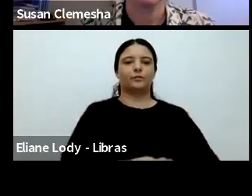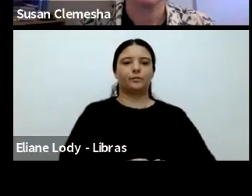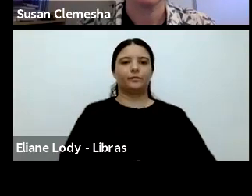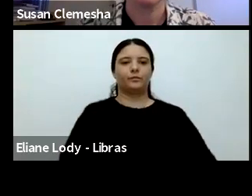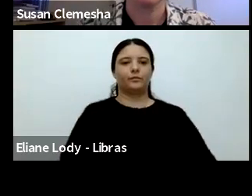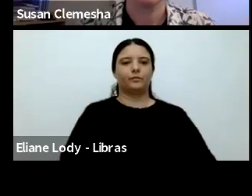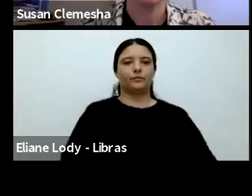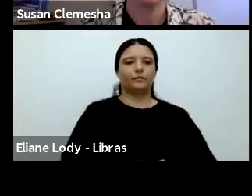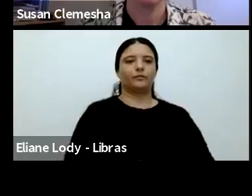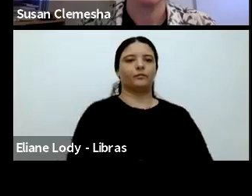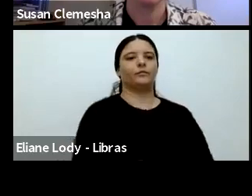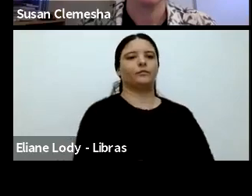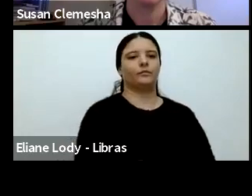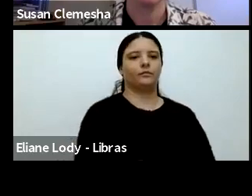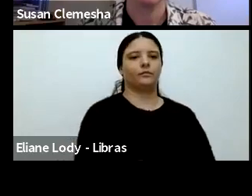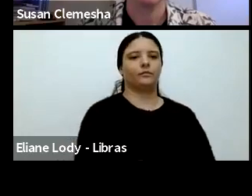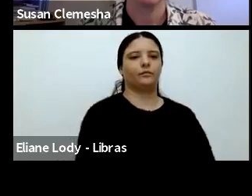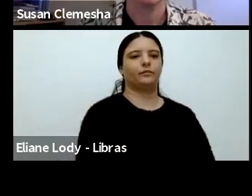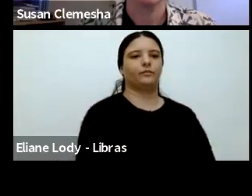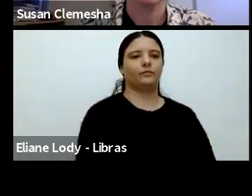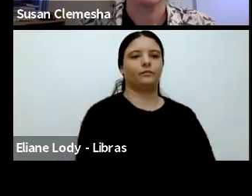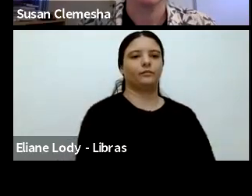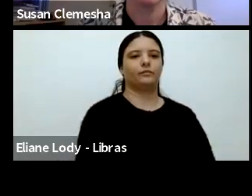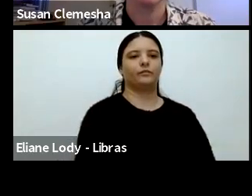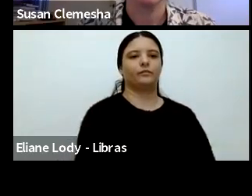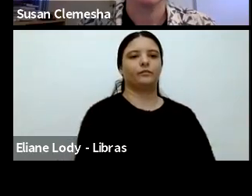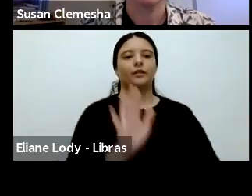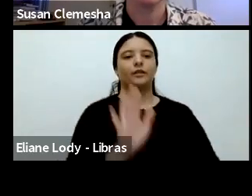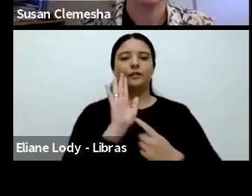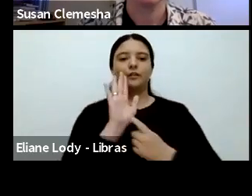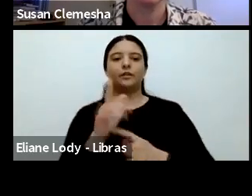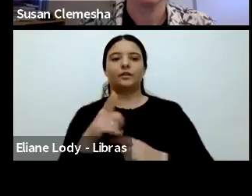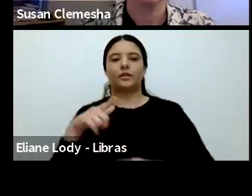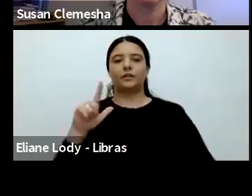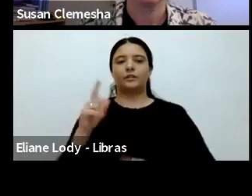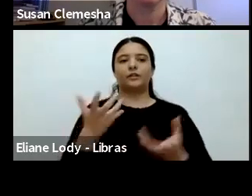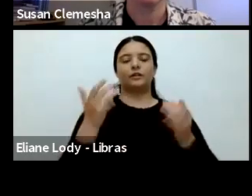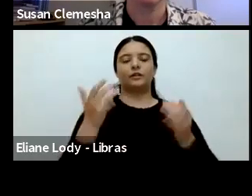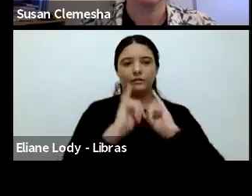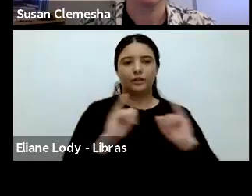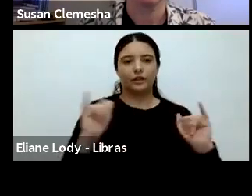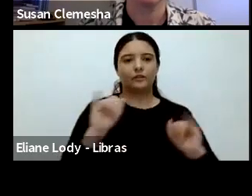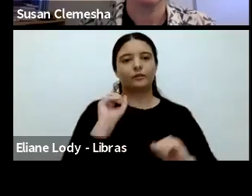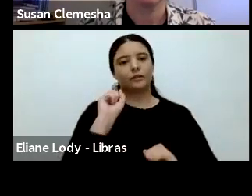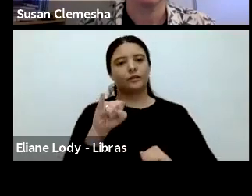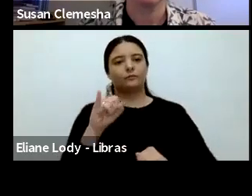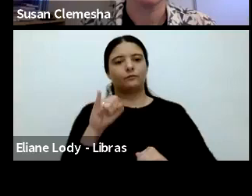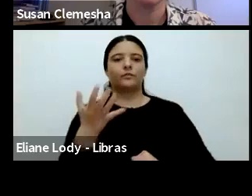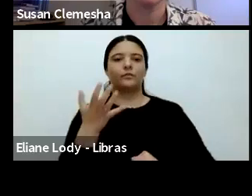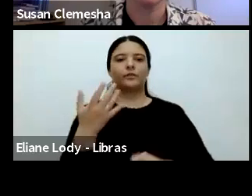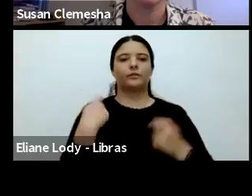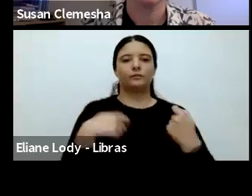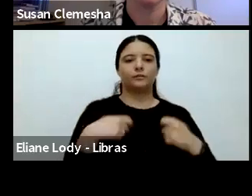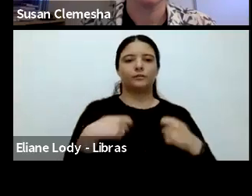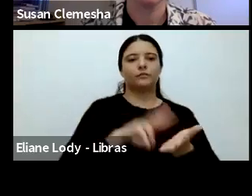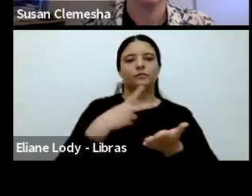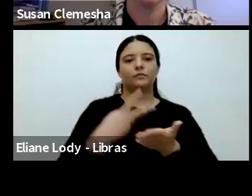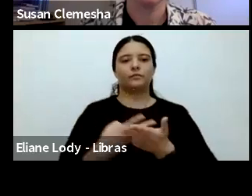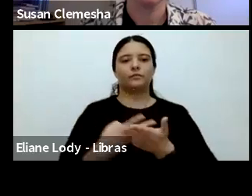e Professor is e Professor is my goodness scout like Professor is my goodness scout like to tell you that. if you if you need to you need throws relationship. ip Portuguese, you can